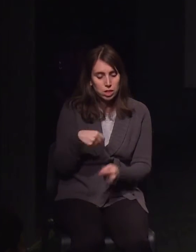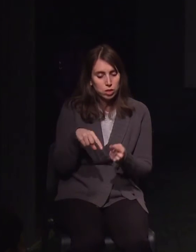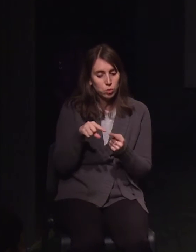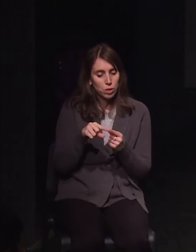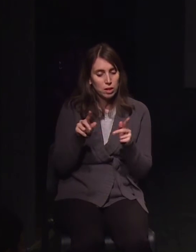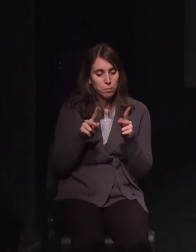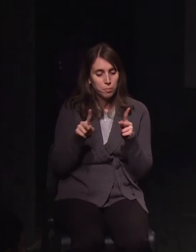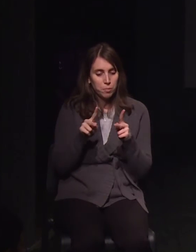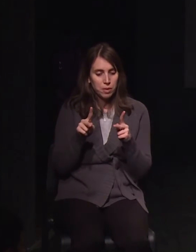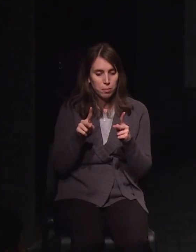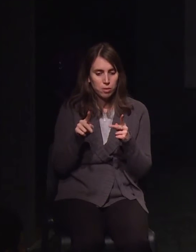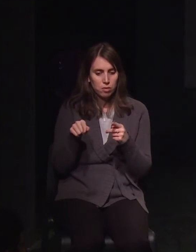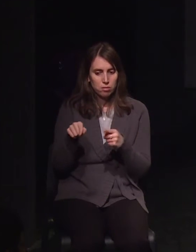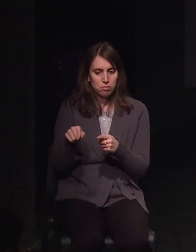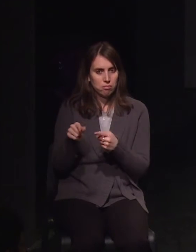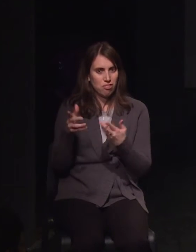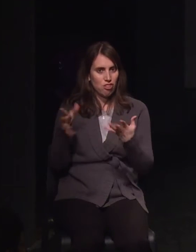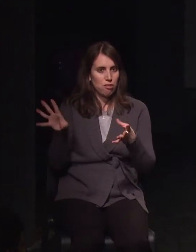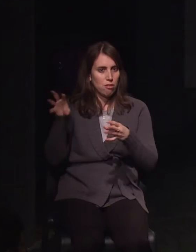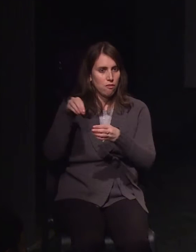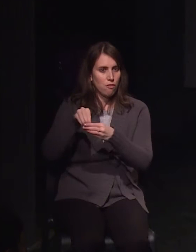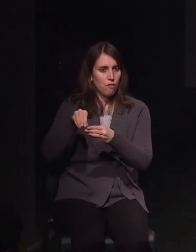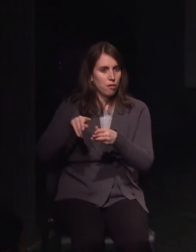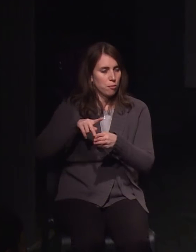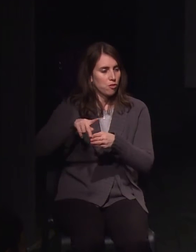heights of their professional careers.